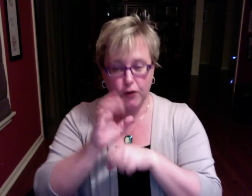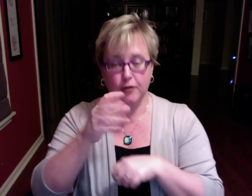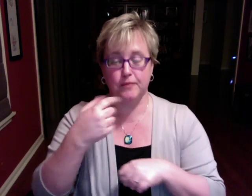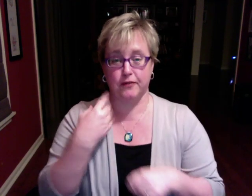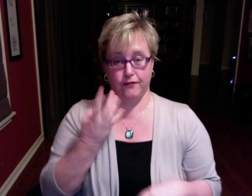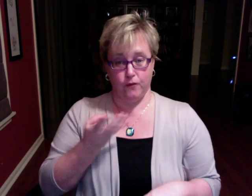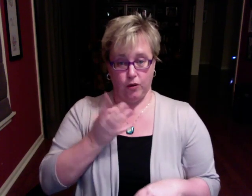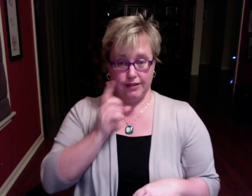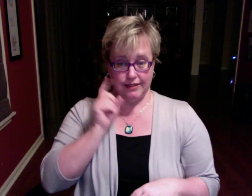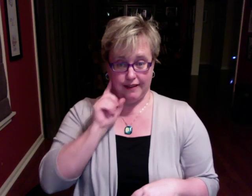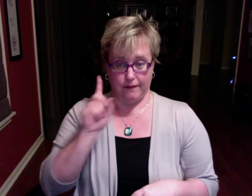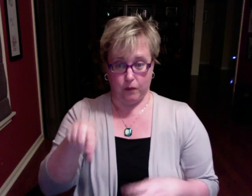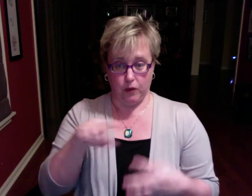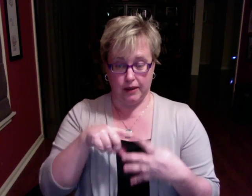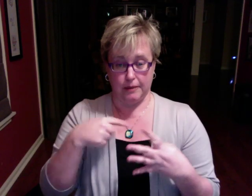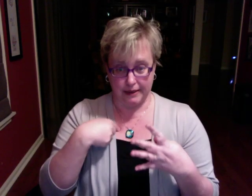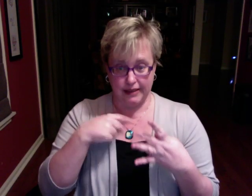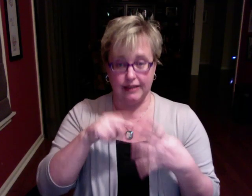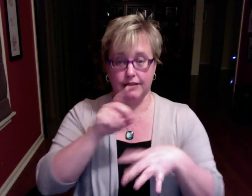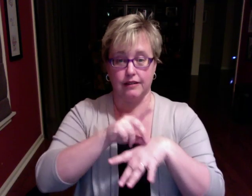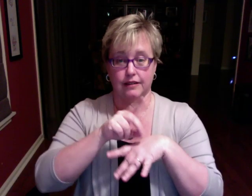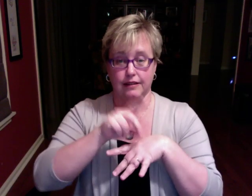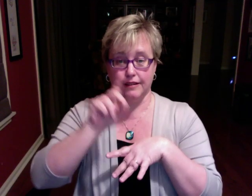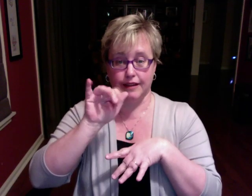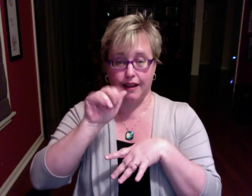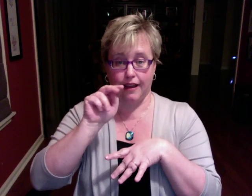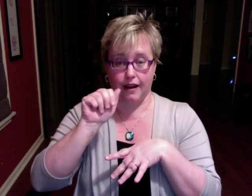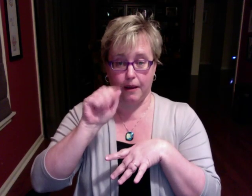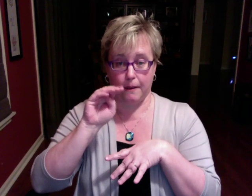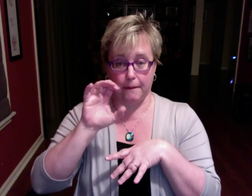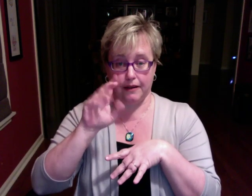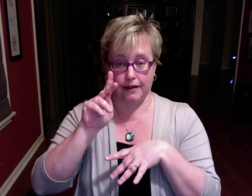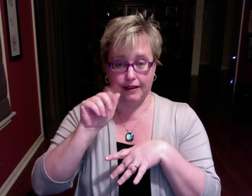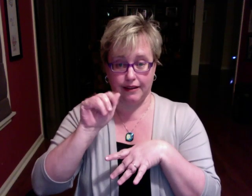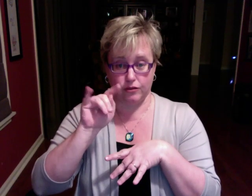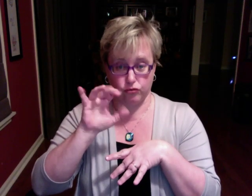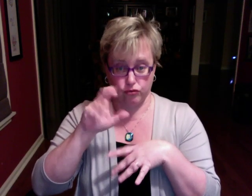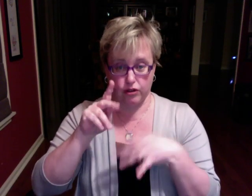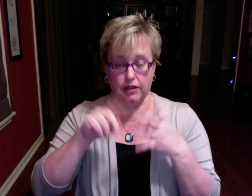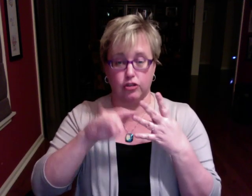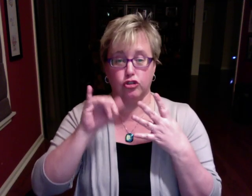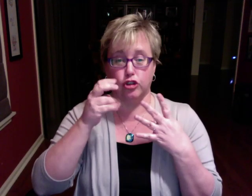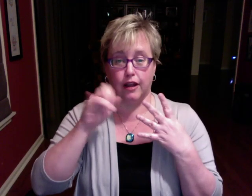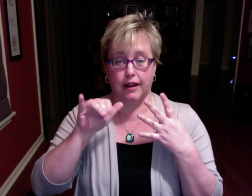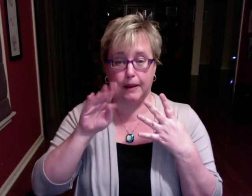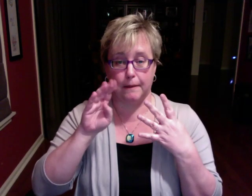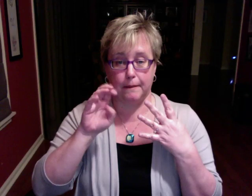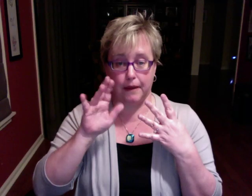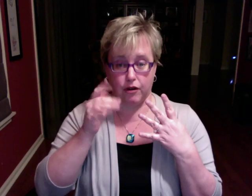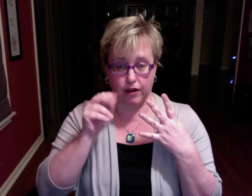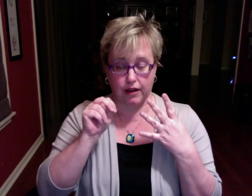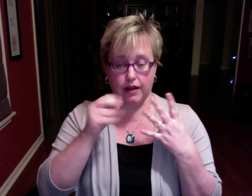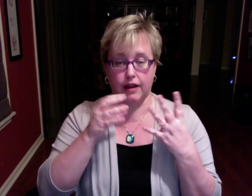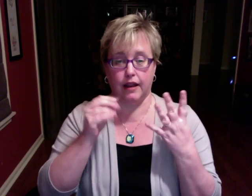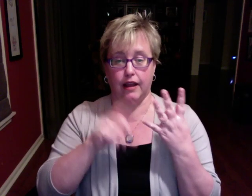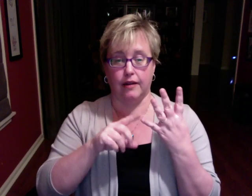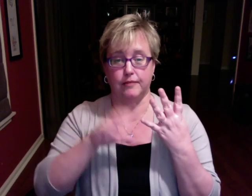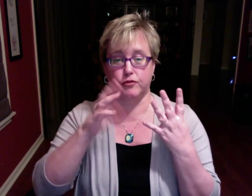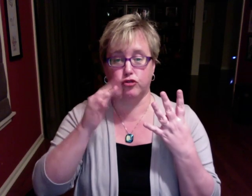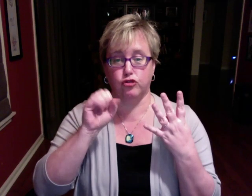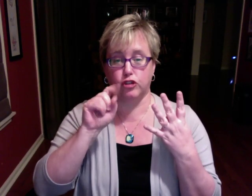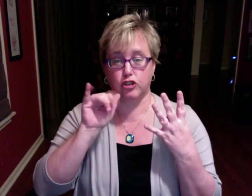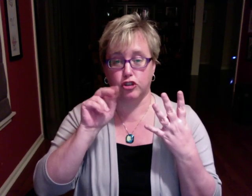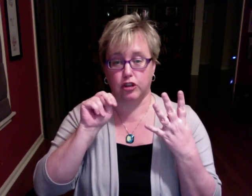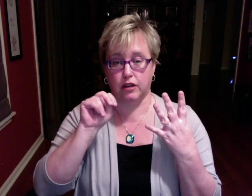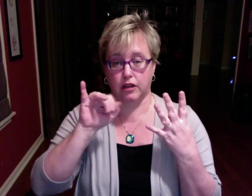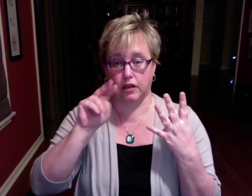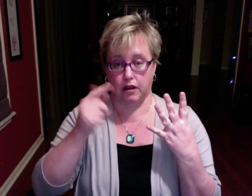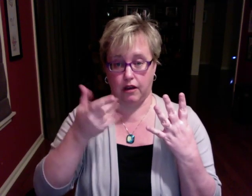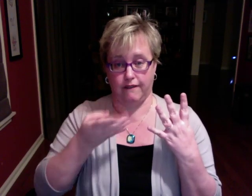Four Deaf people went - myself, Diana McKittrick, Jenny Berrigan and Christian Young.